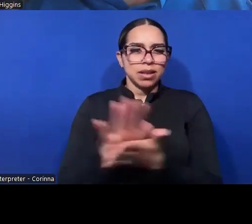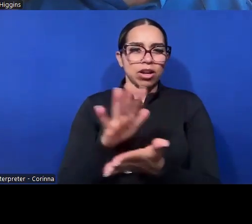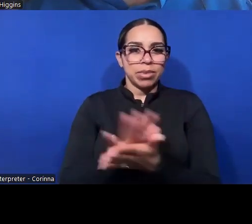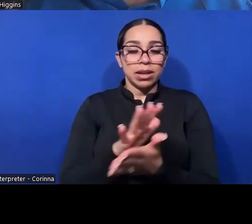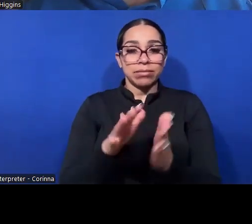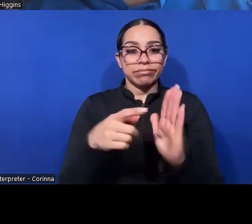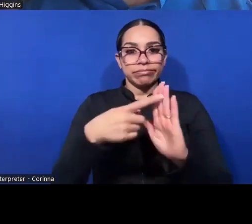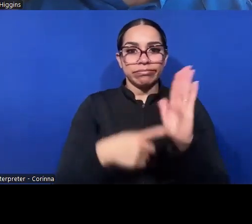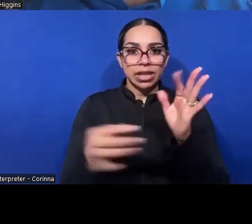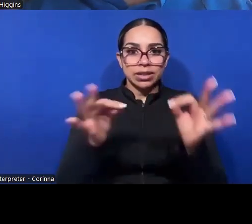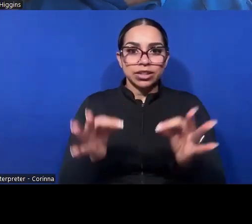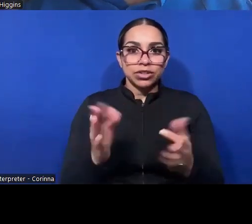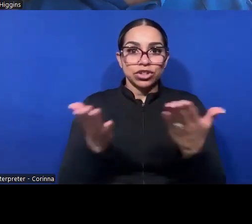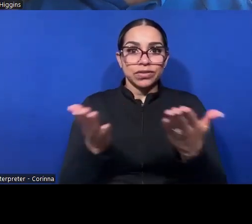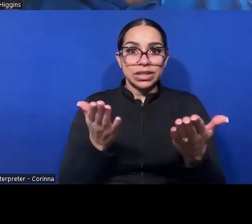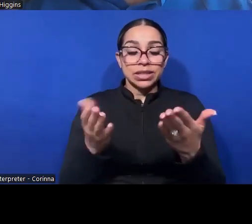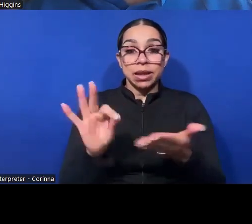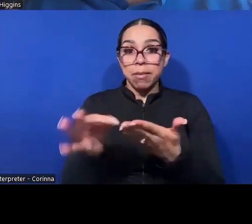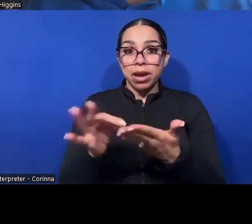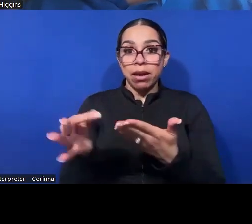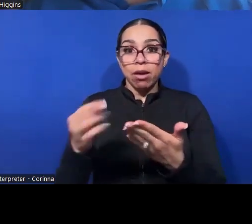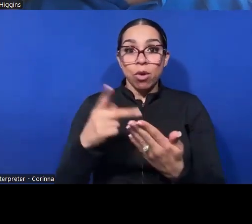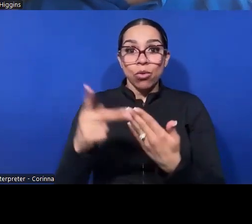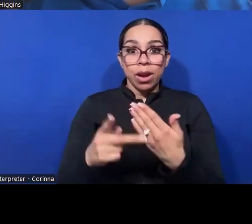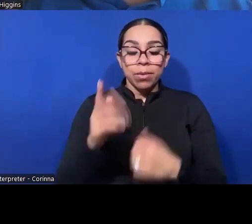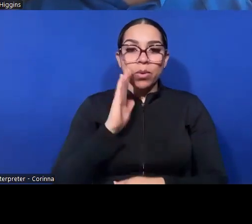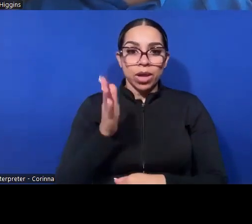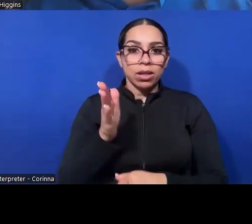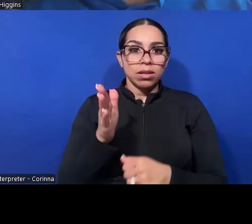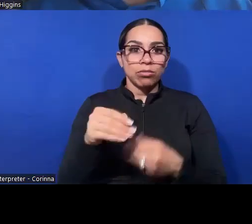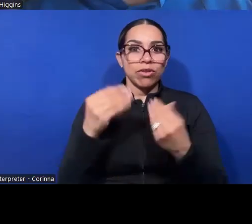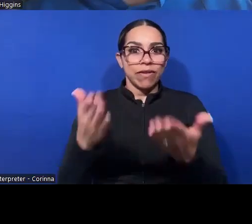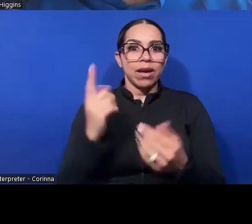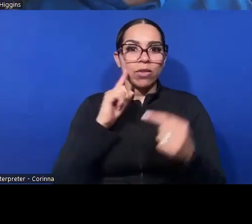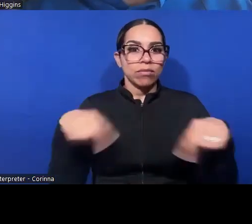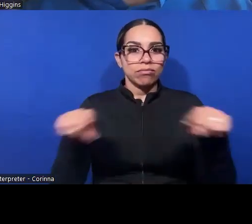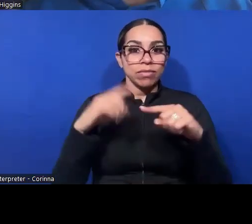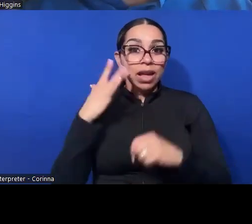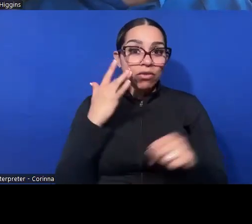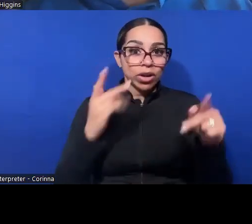the Medi-Cal program, is providing, provides Californians who are Medi-Cal eligible.